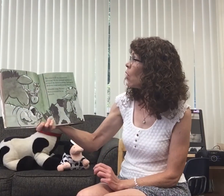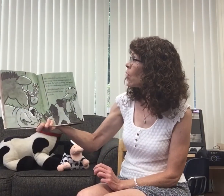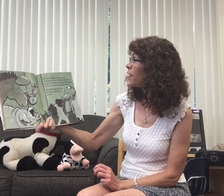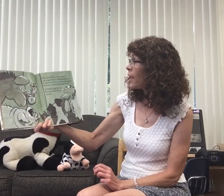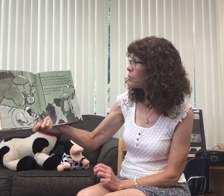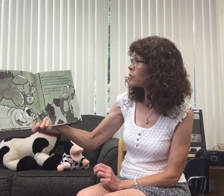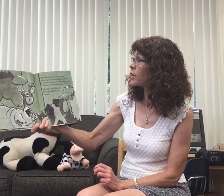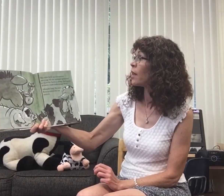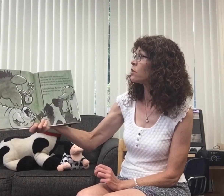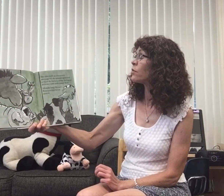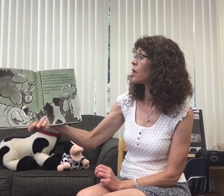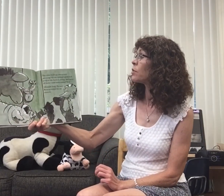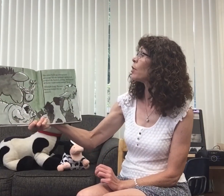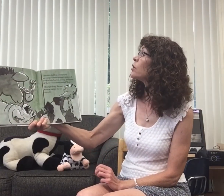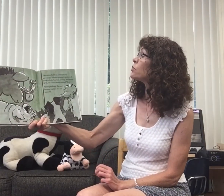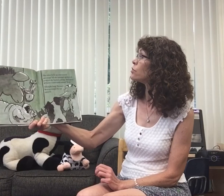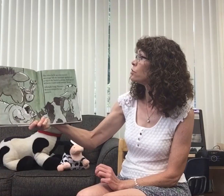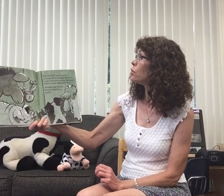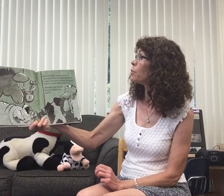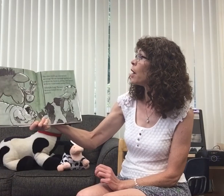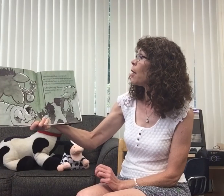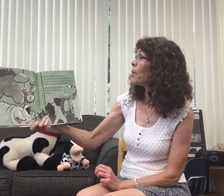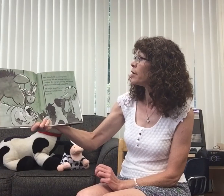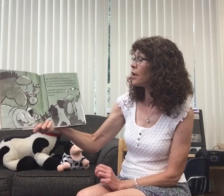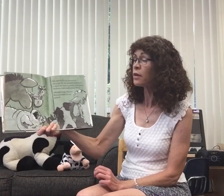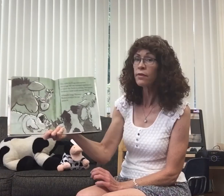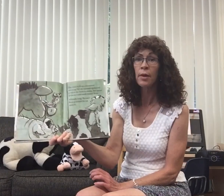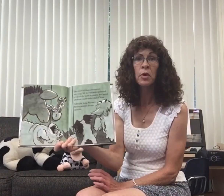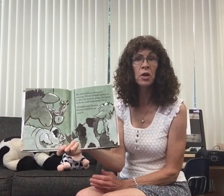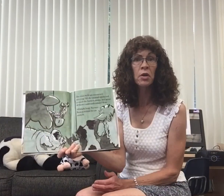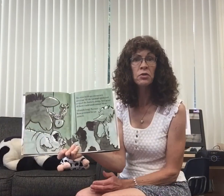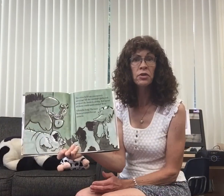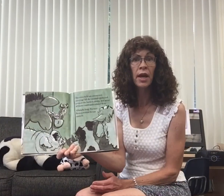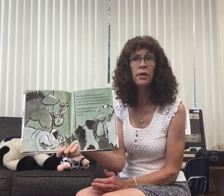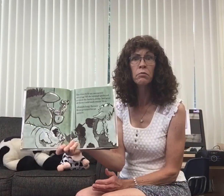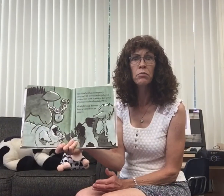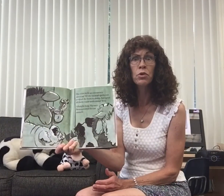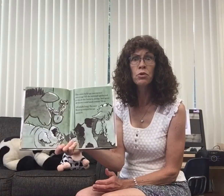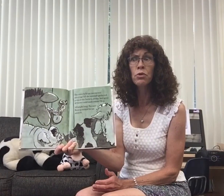All of the animals gathered around the barn to snoop, but none of them could understand moos.